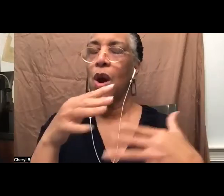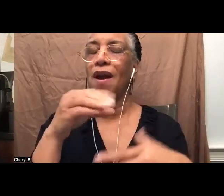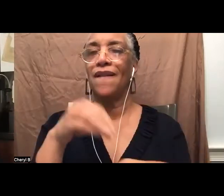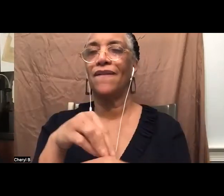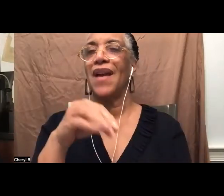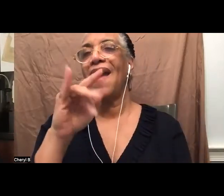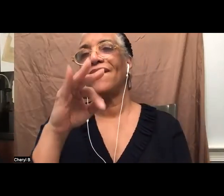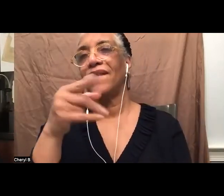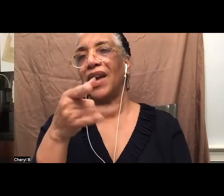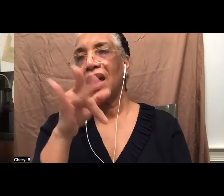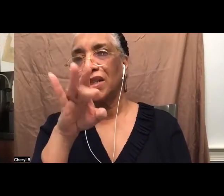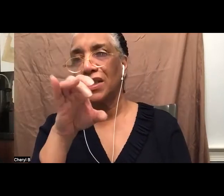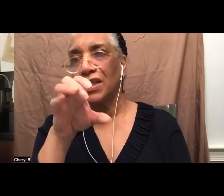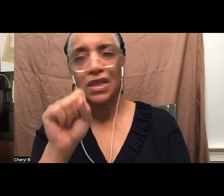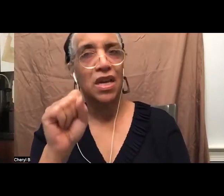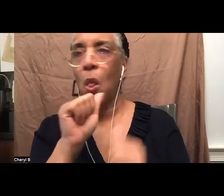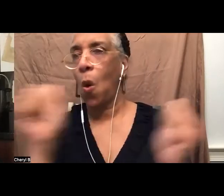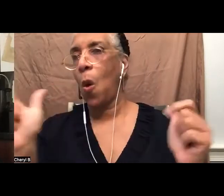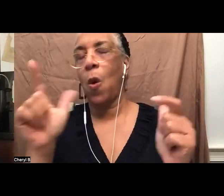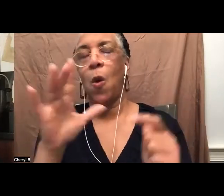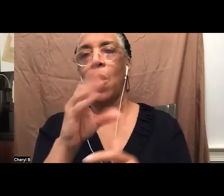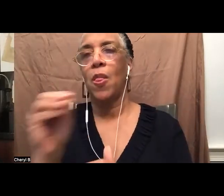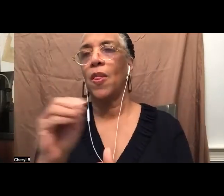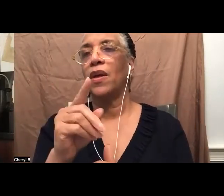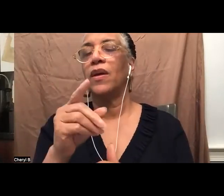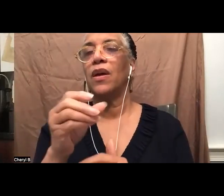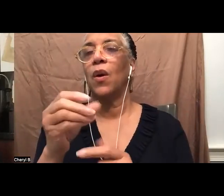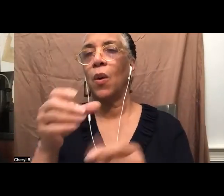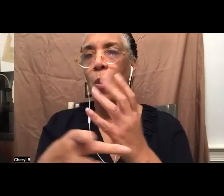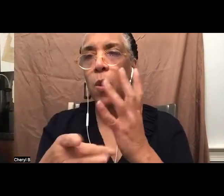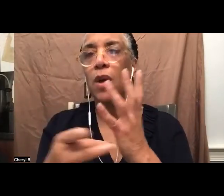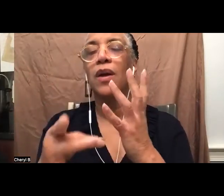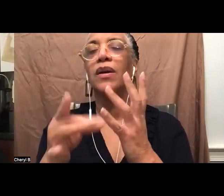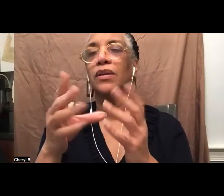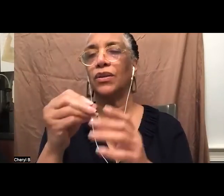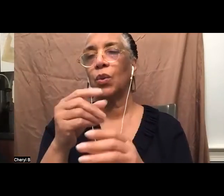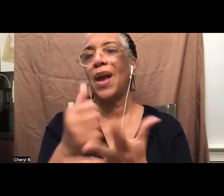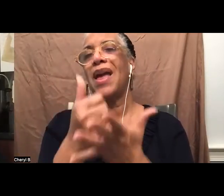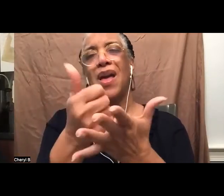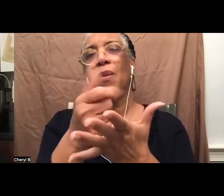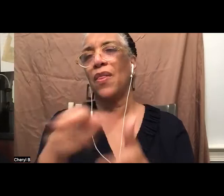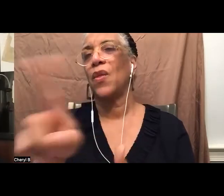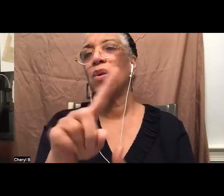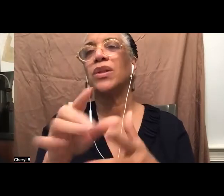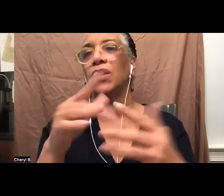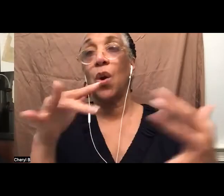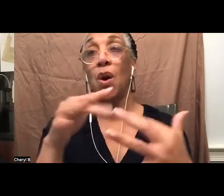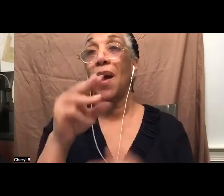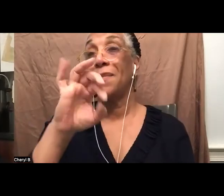and environmental harm that went into fueling those wars. On March 25, Biden and the European commission President